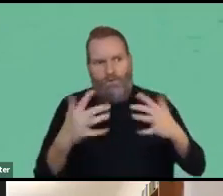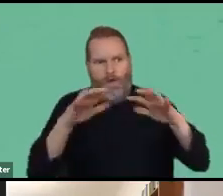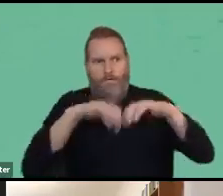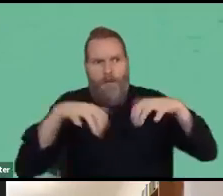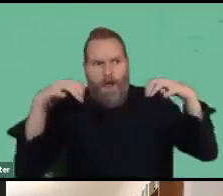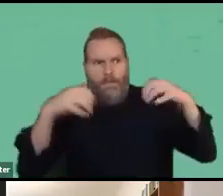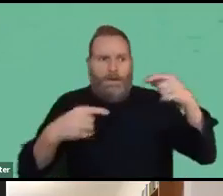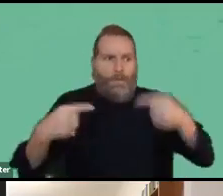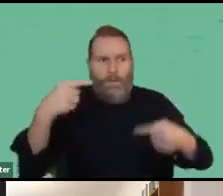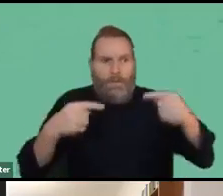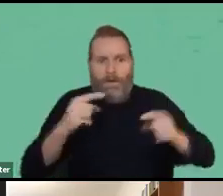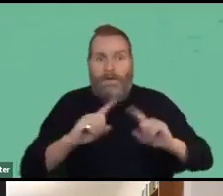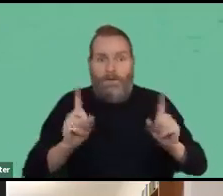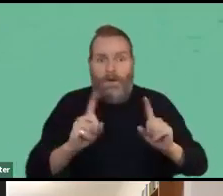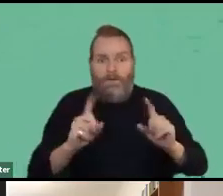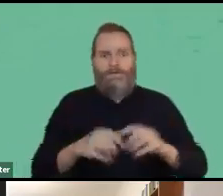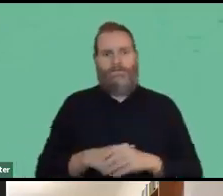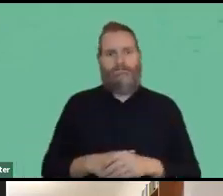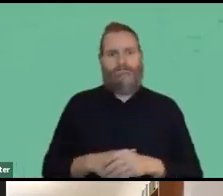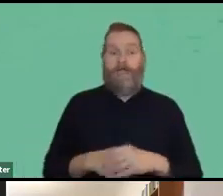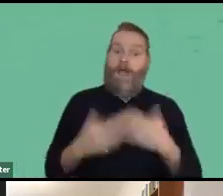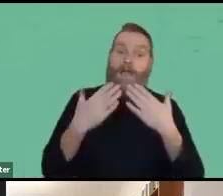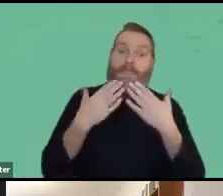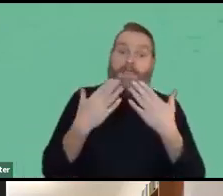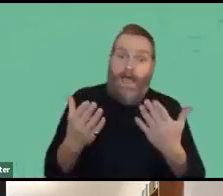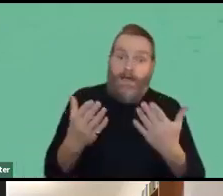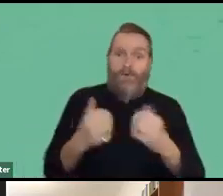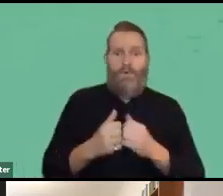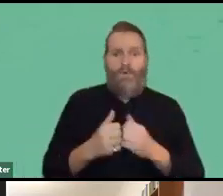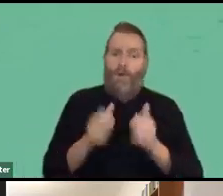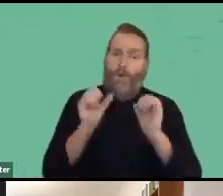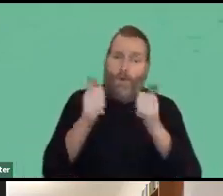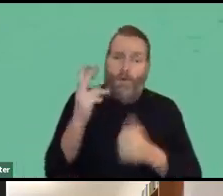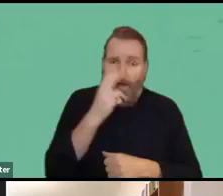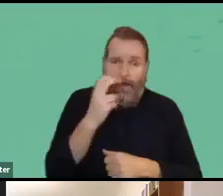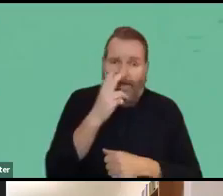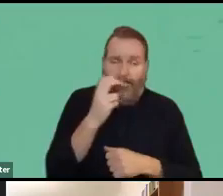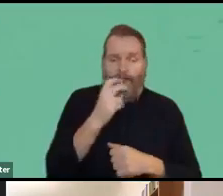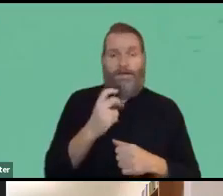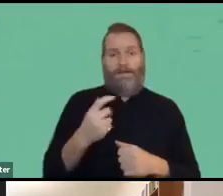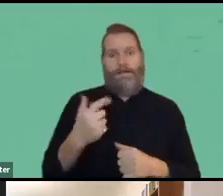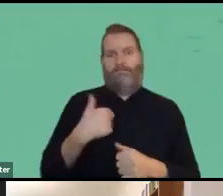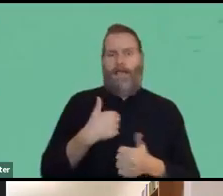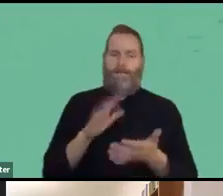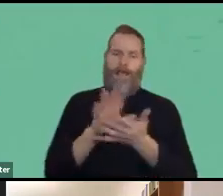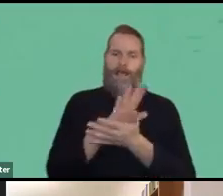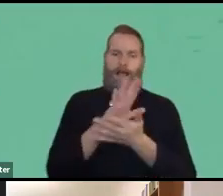Thank you Fran and good evening everybody I'm really pleased to be joining you as Fran's